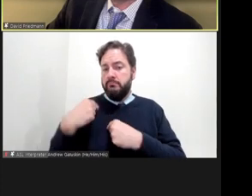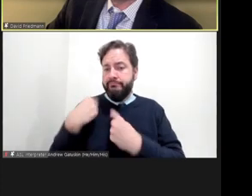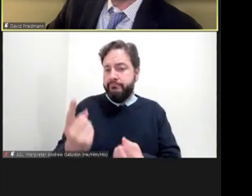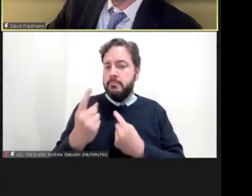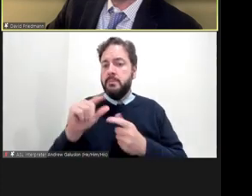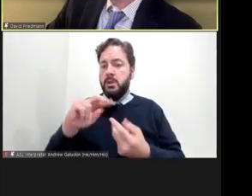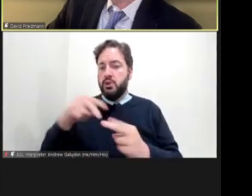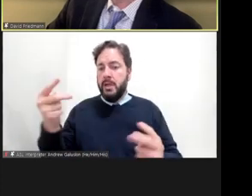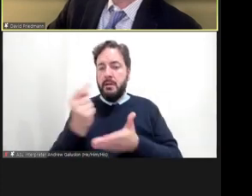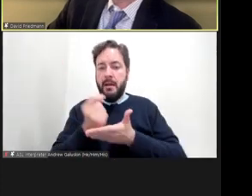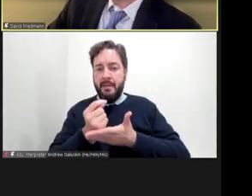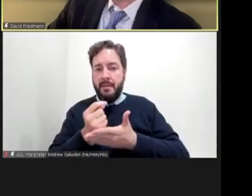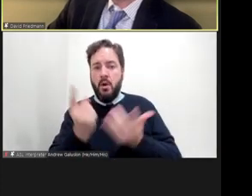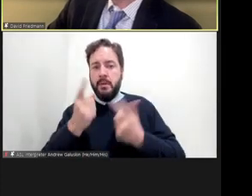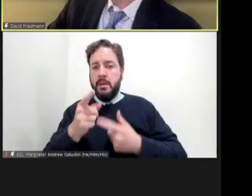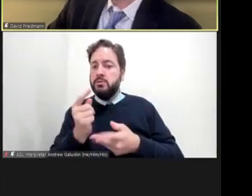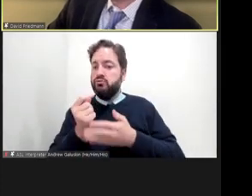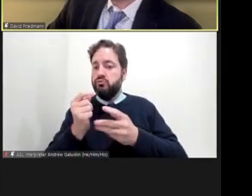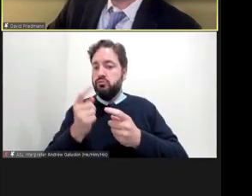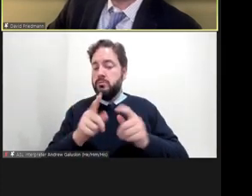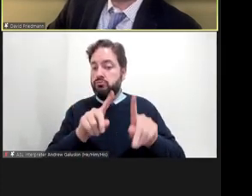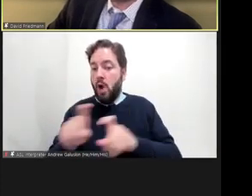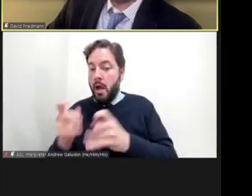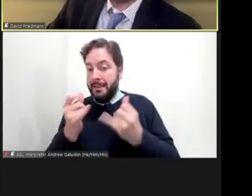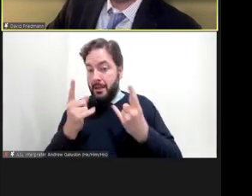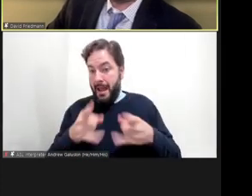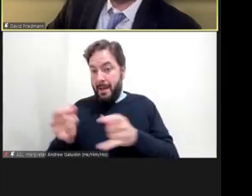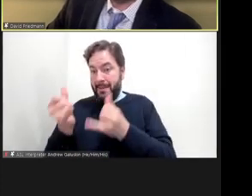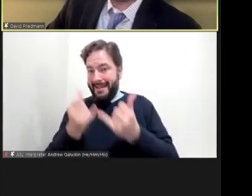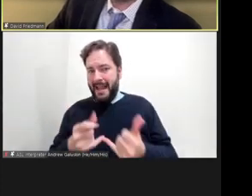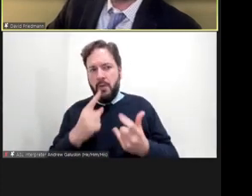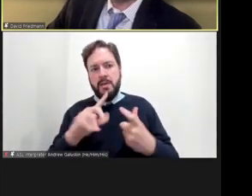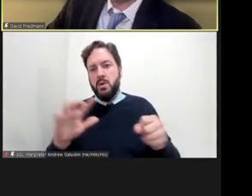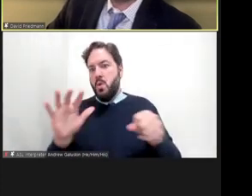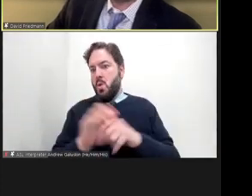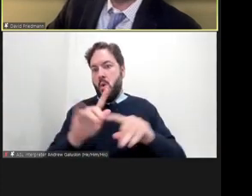at least touch on. And this is again sort of a whole topic unto itself. But the idea